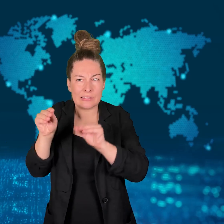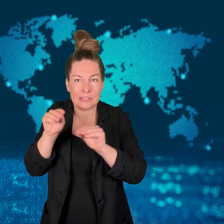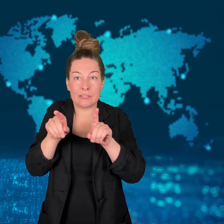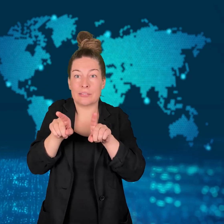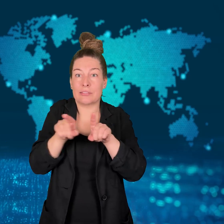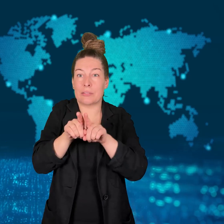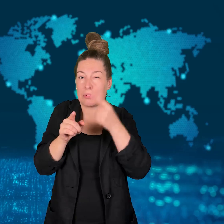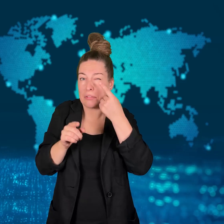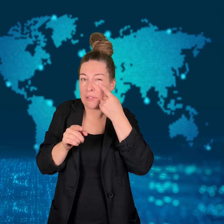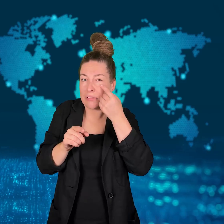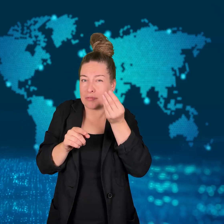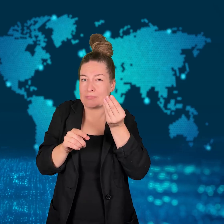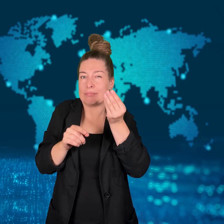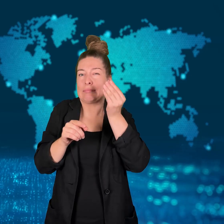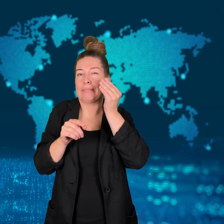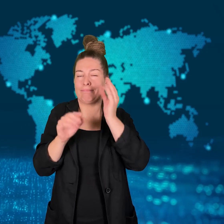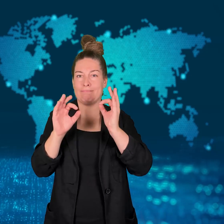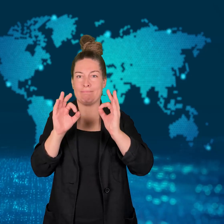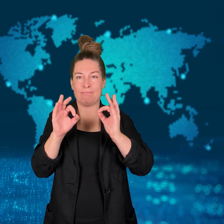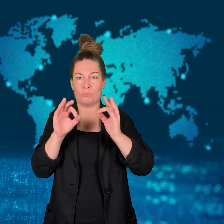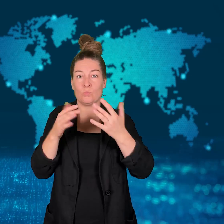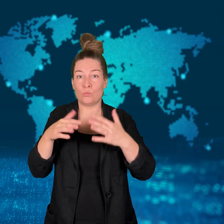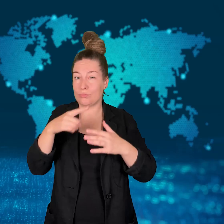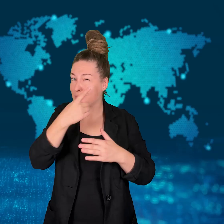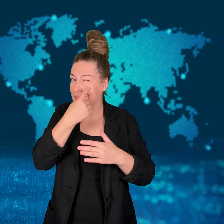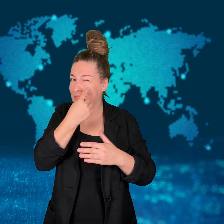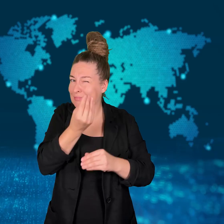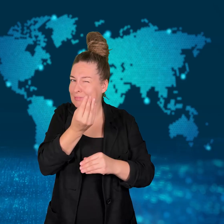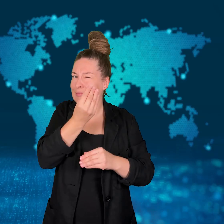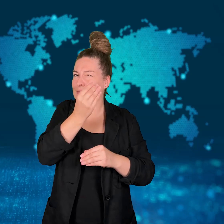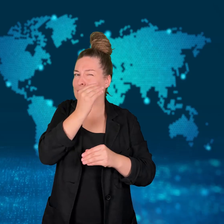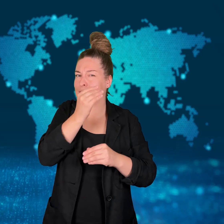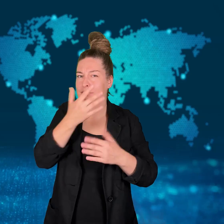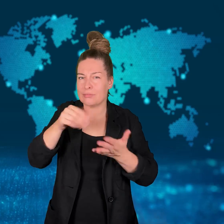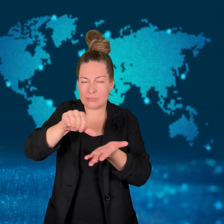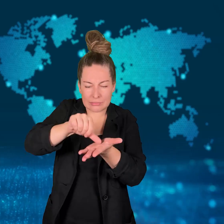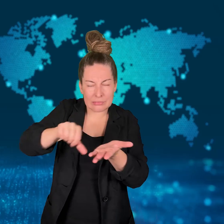the missing eye would have better cosmetic results for his face.